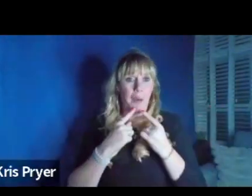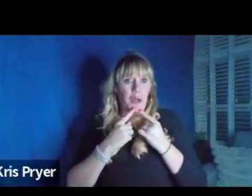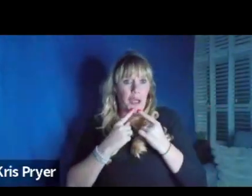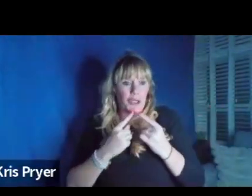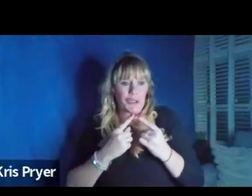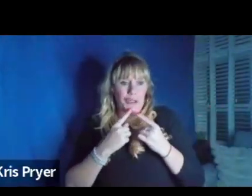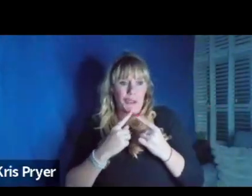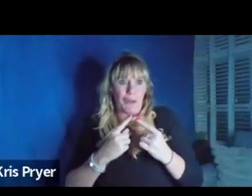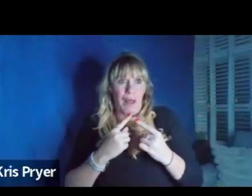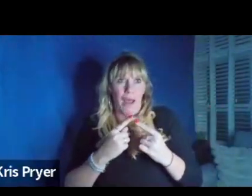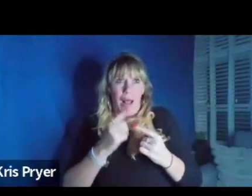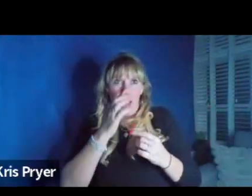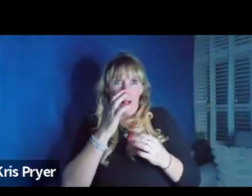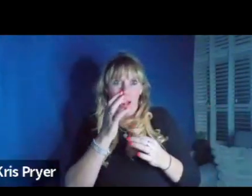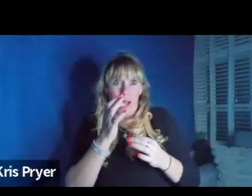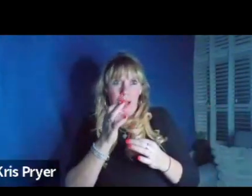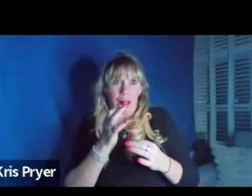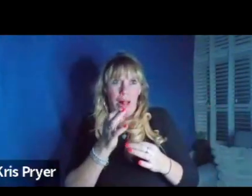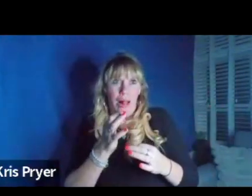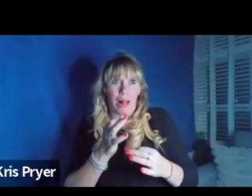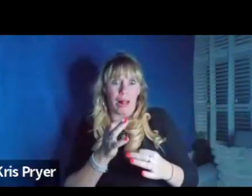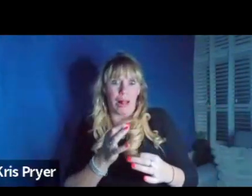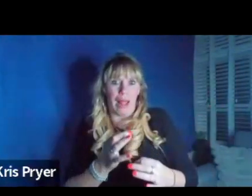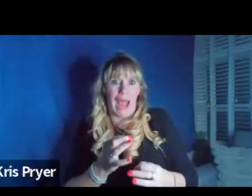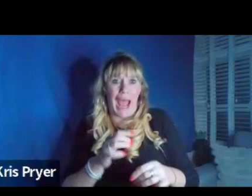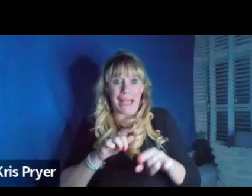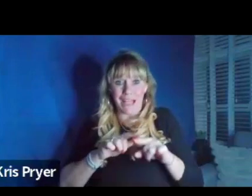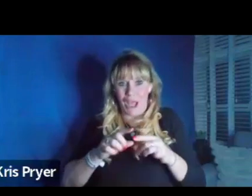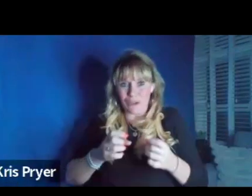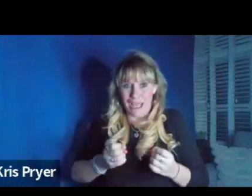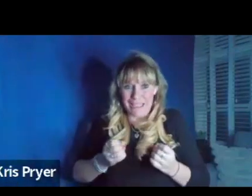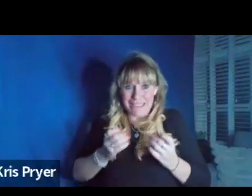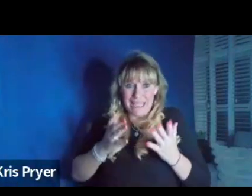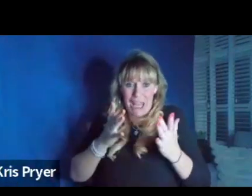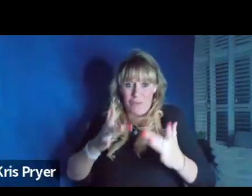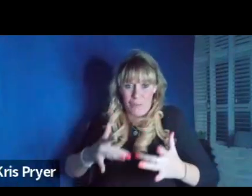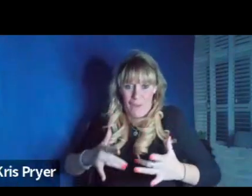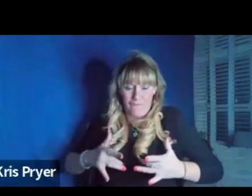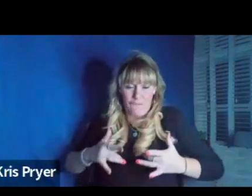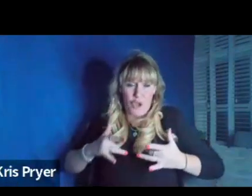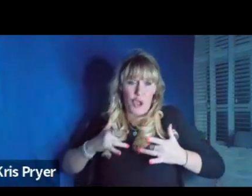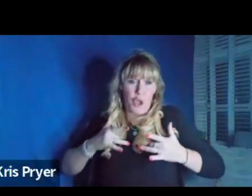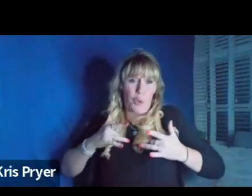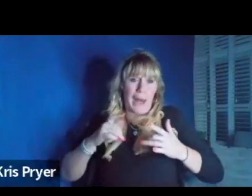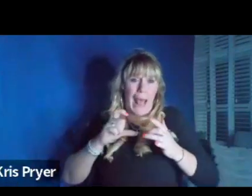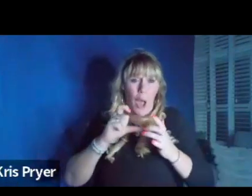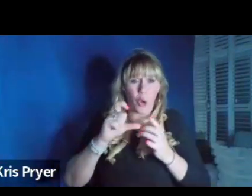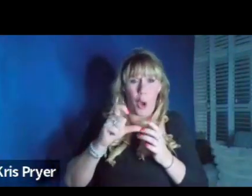As I tried to give my view on how Communism grew My legs would turn to jelly